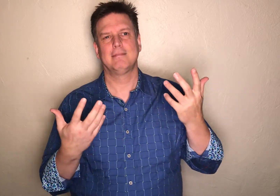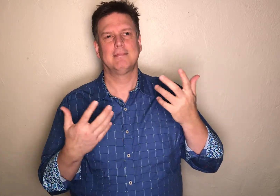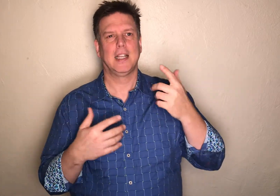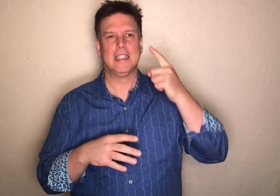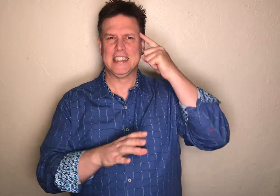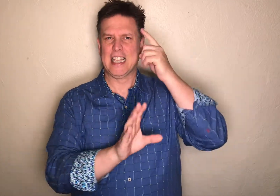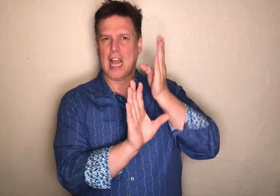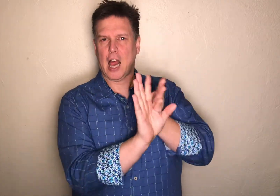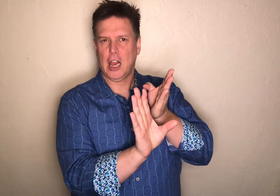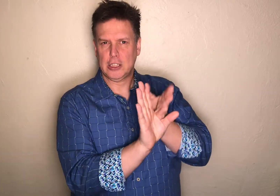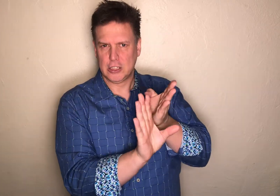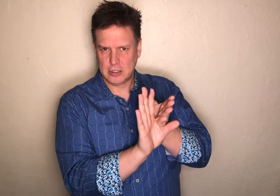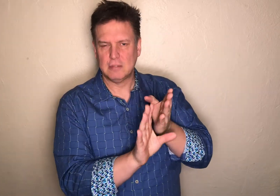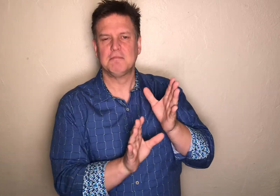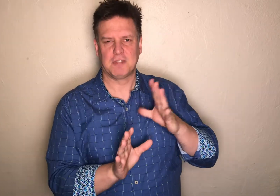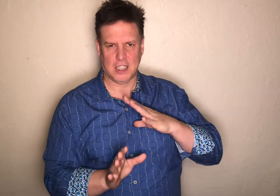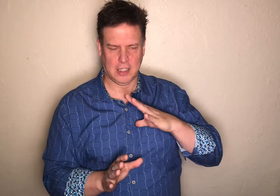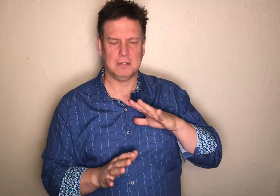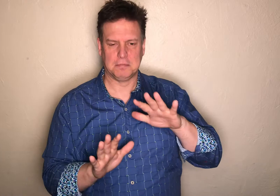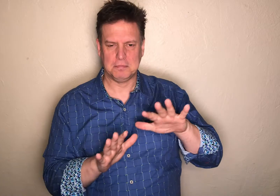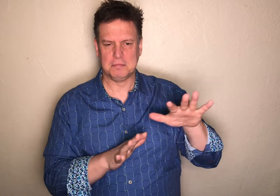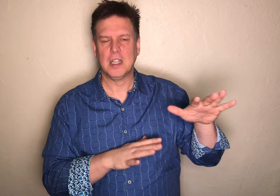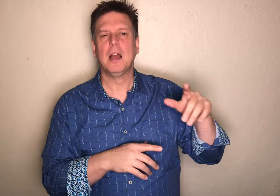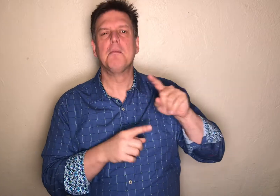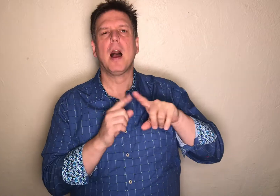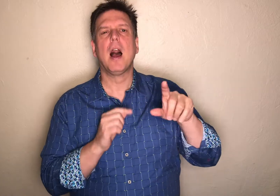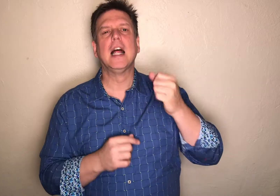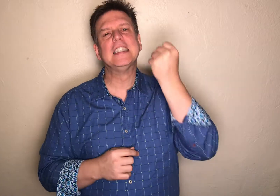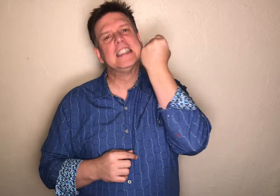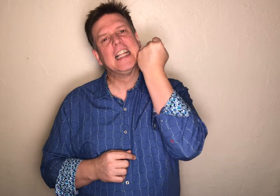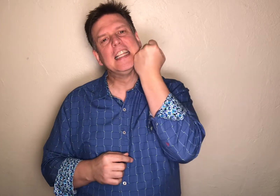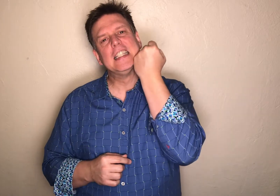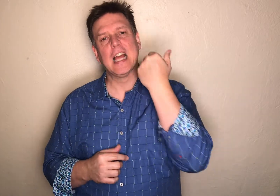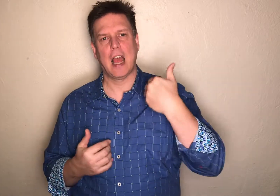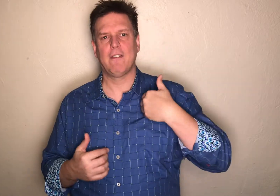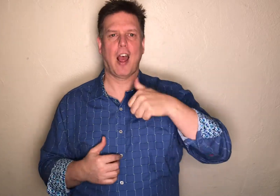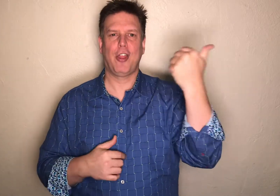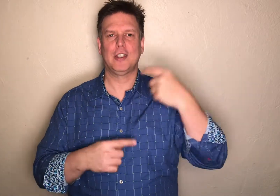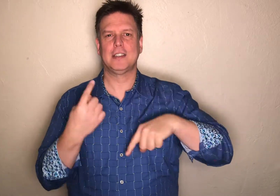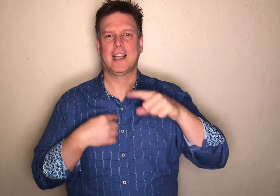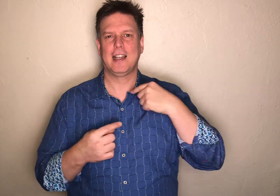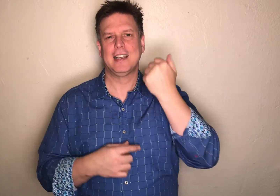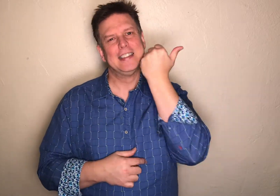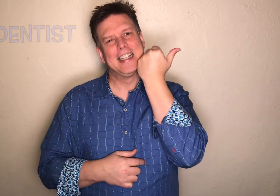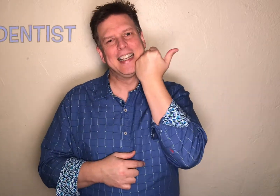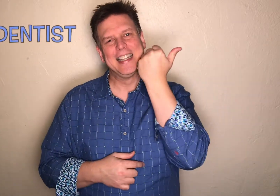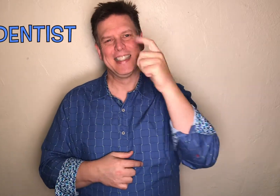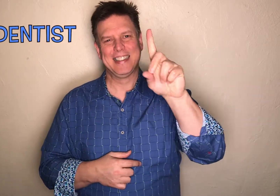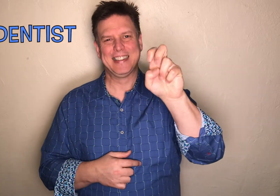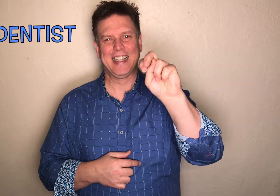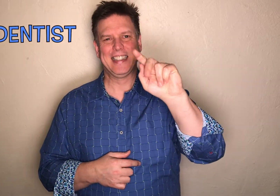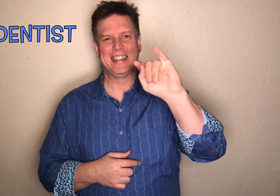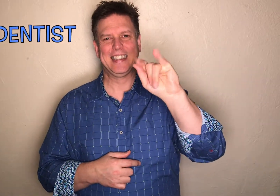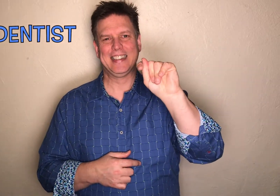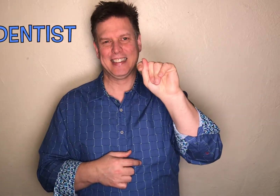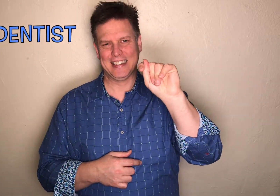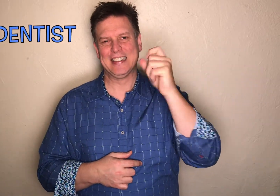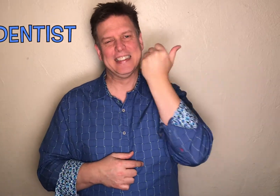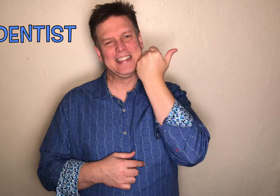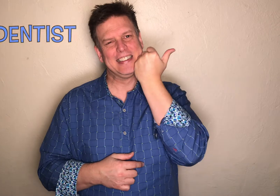doctor like a surgeon or psychologist but we have certain signs like dentist